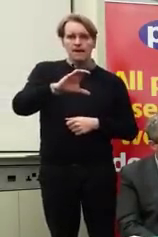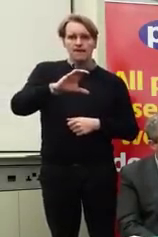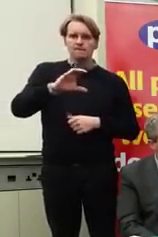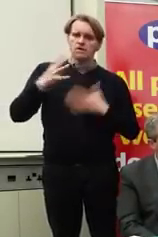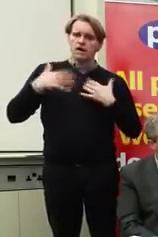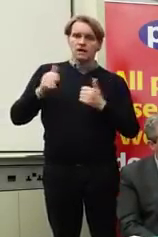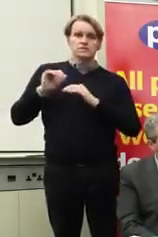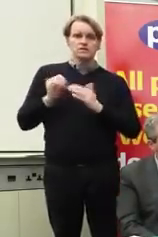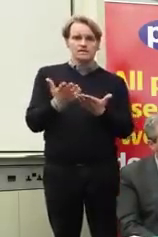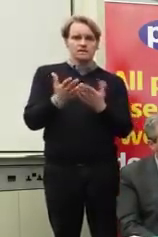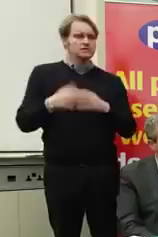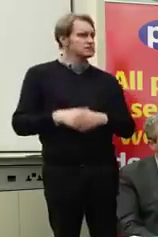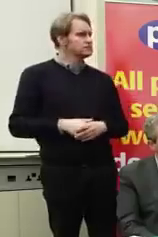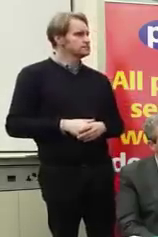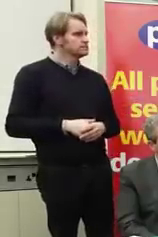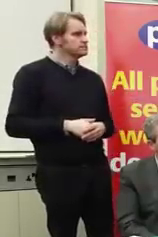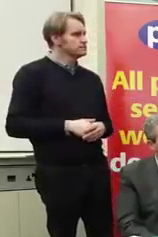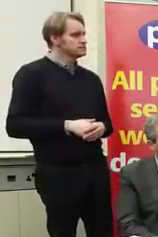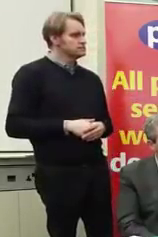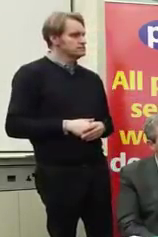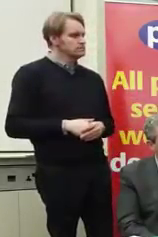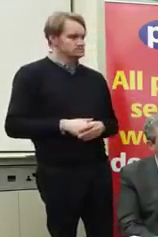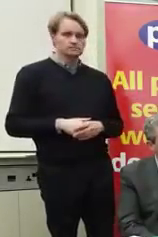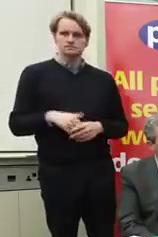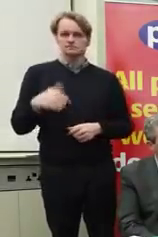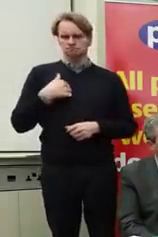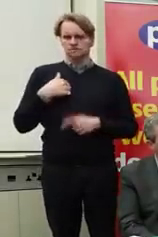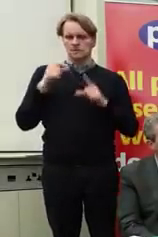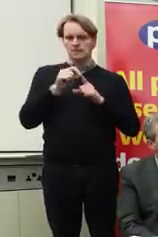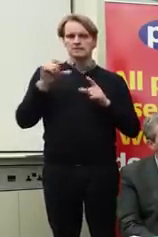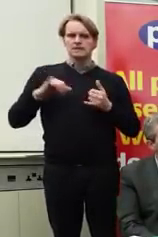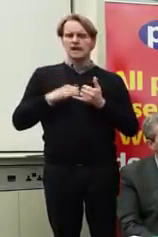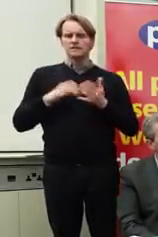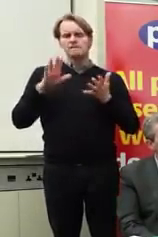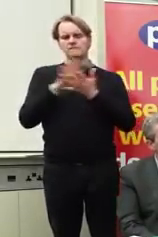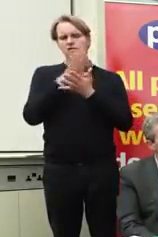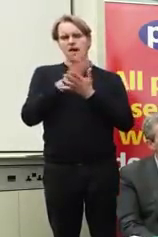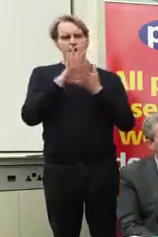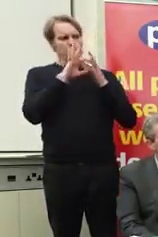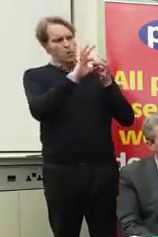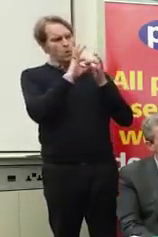alongside John, you in opposition, and before on the issue of tax avoidance and